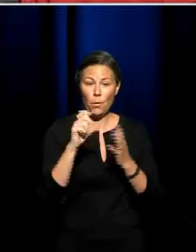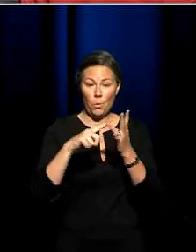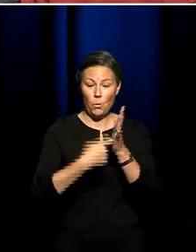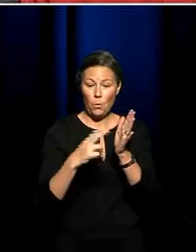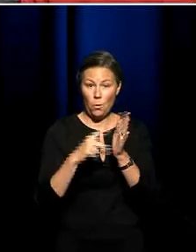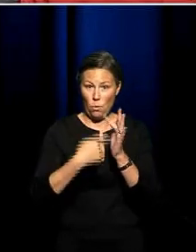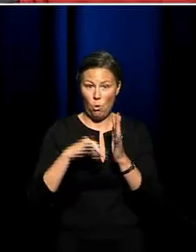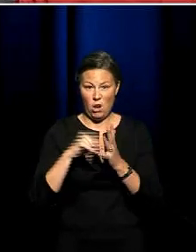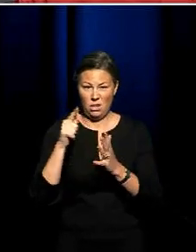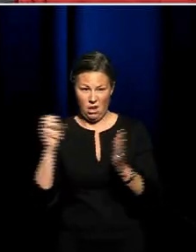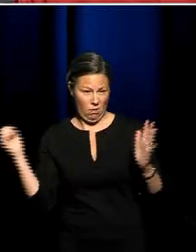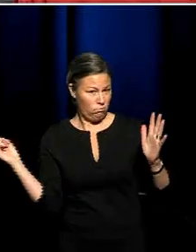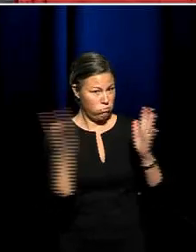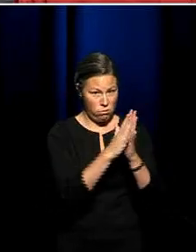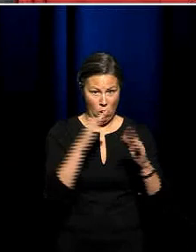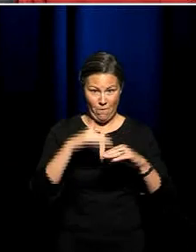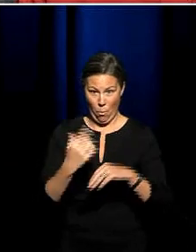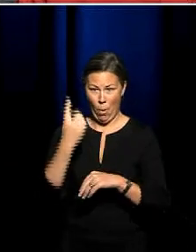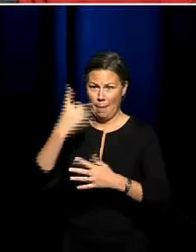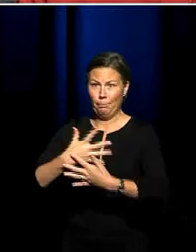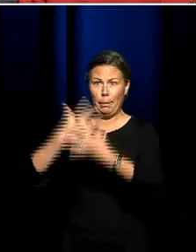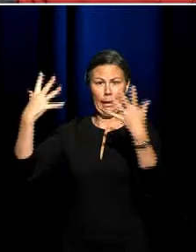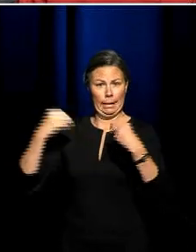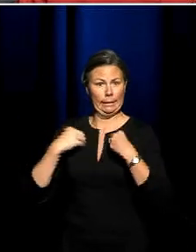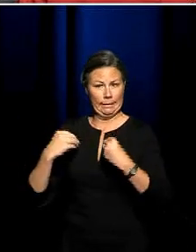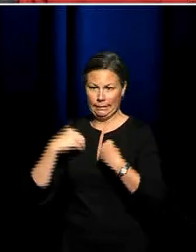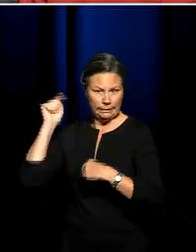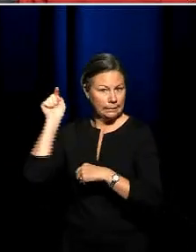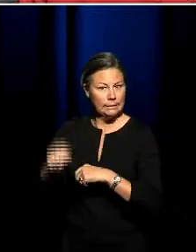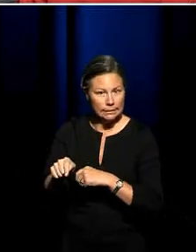immediate national inquiry to address the violence and abuse experienced by